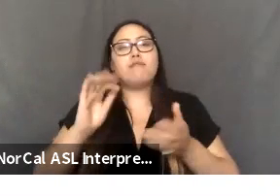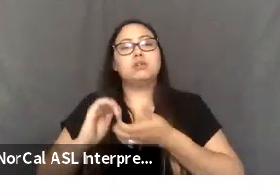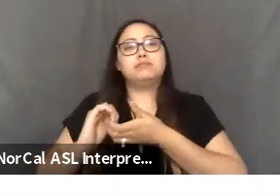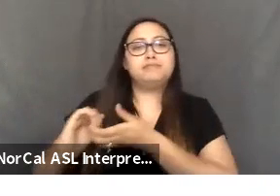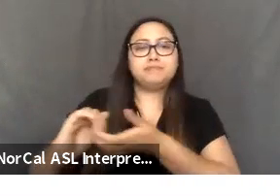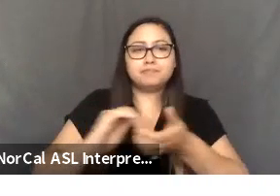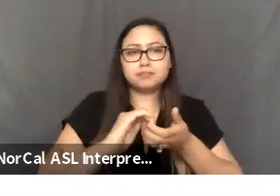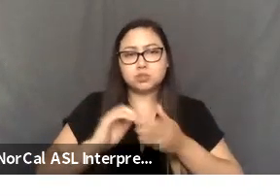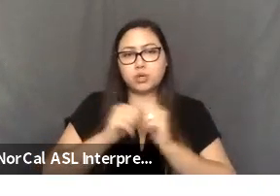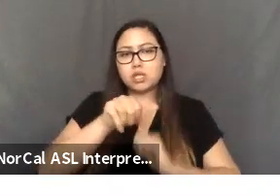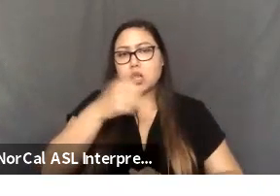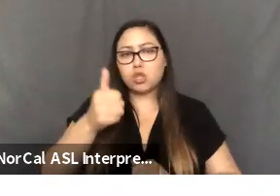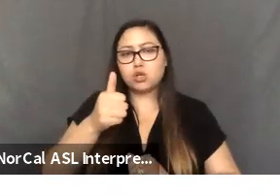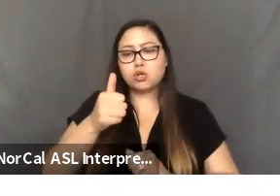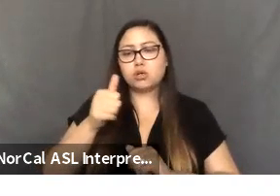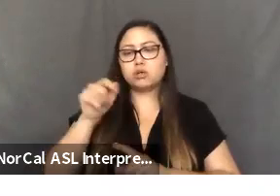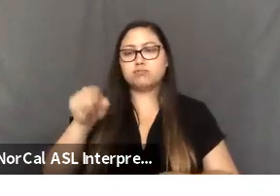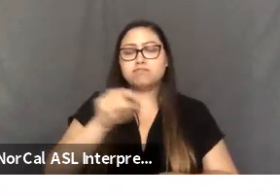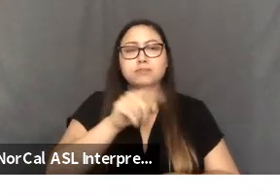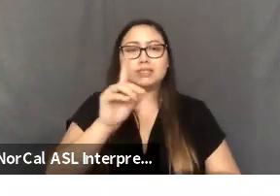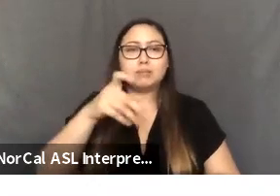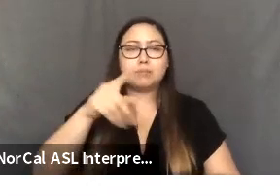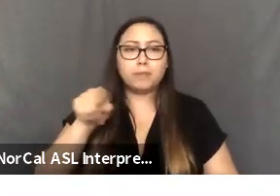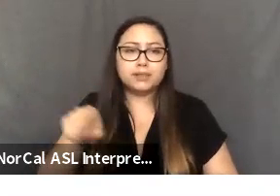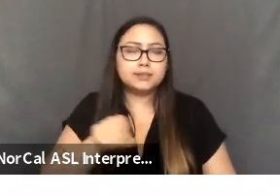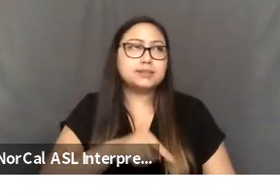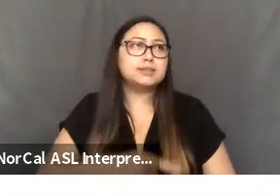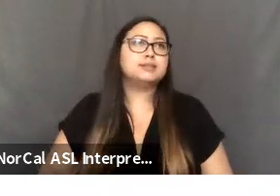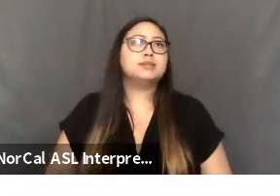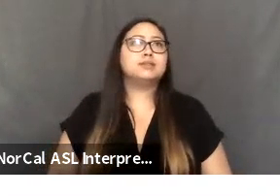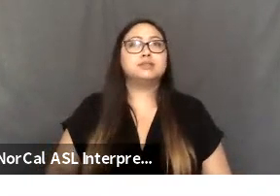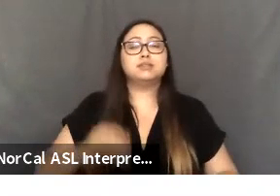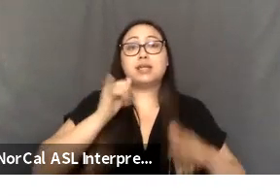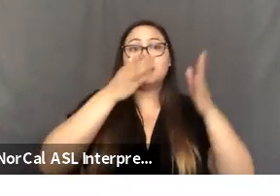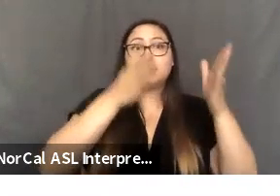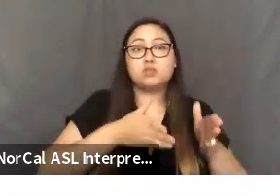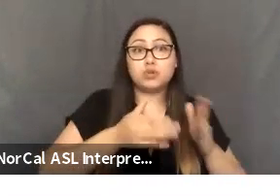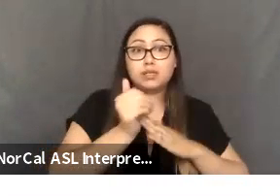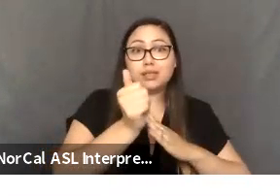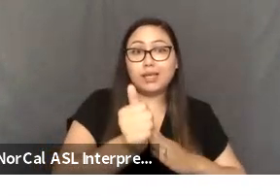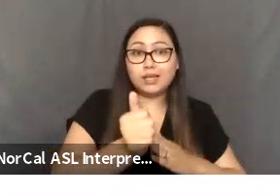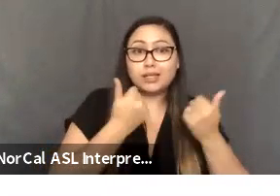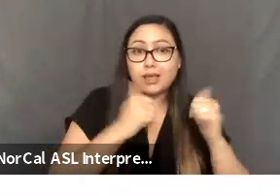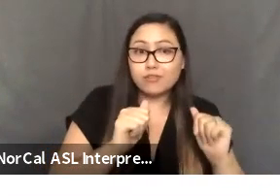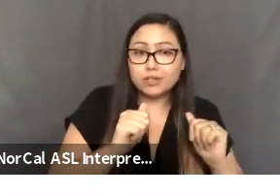departments having buy in versus, you know, the individual leading the efforts with a team of